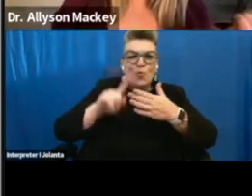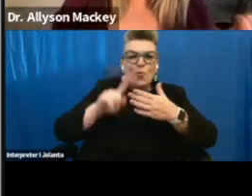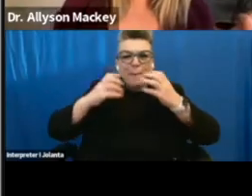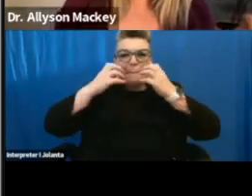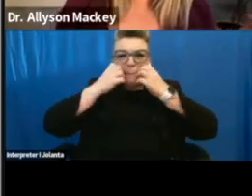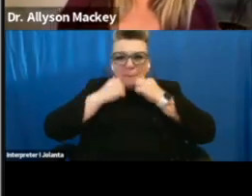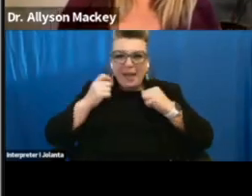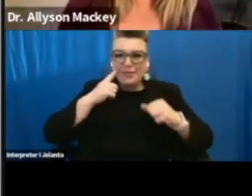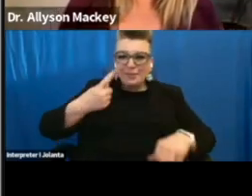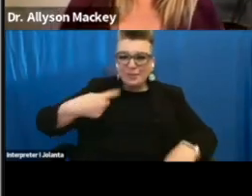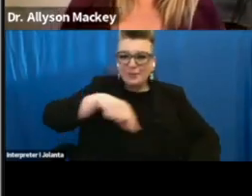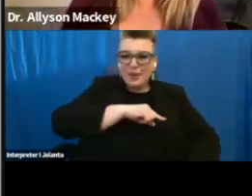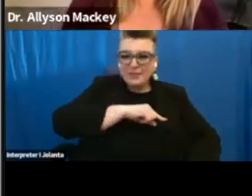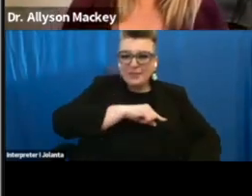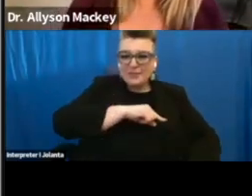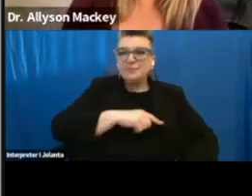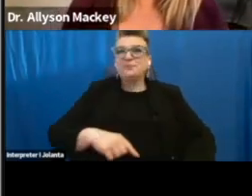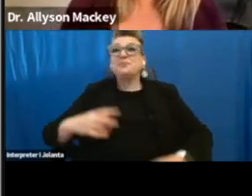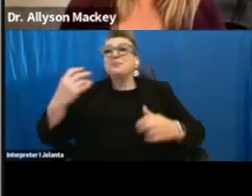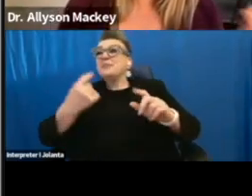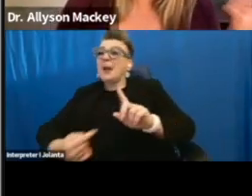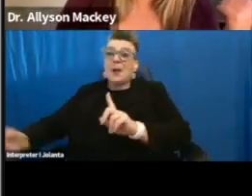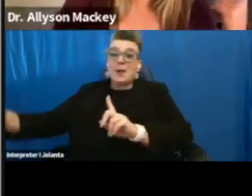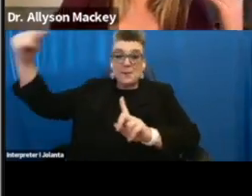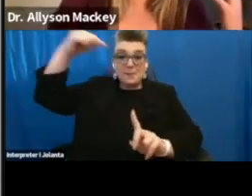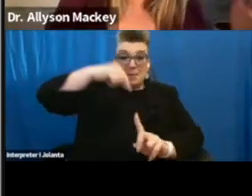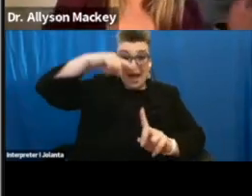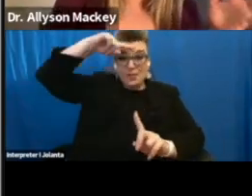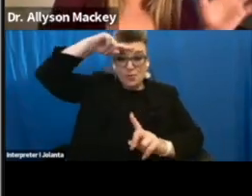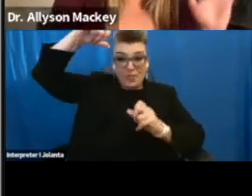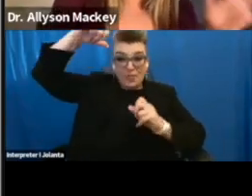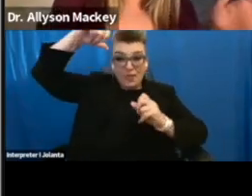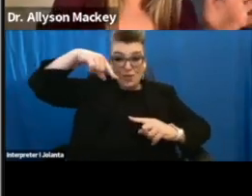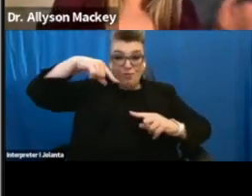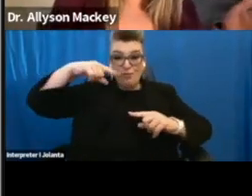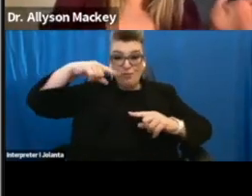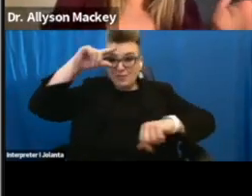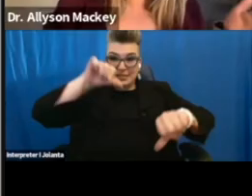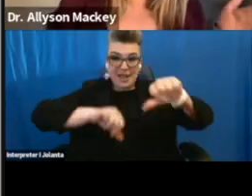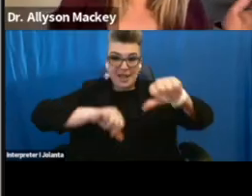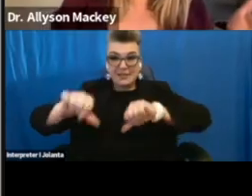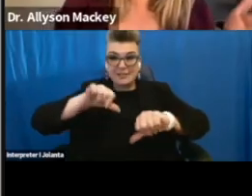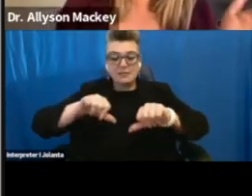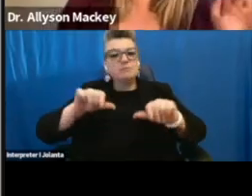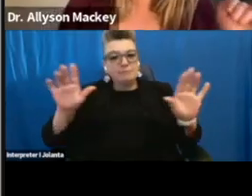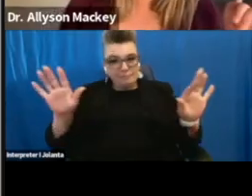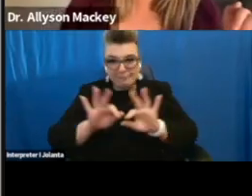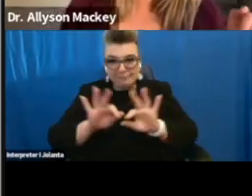returning to the neuroscience idea I think it's useful to map out these axes so that we